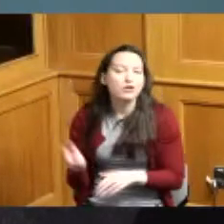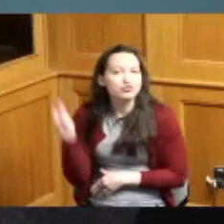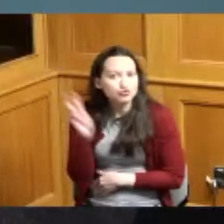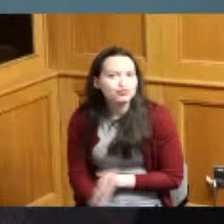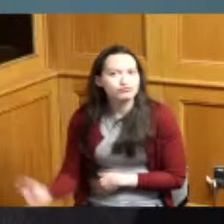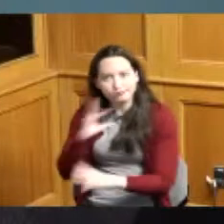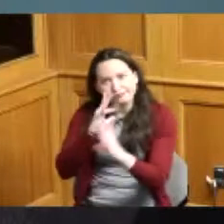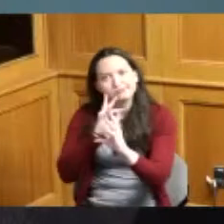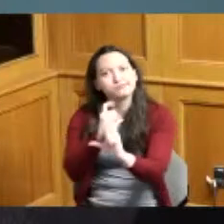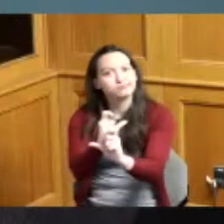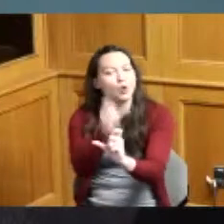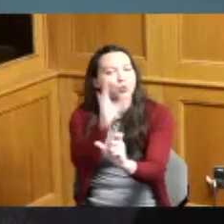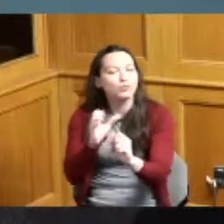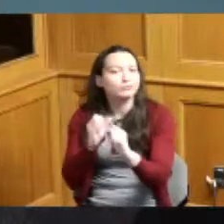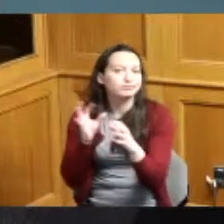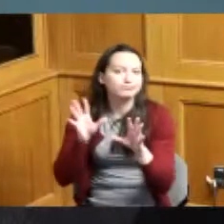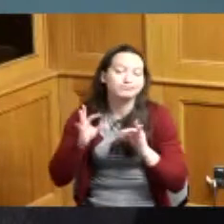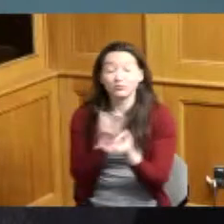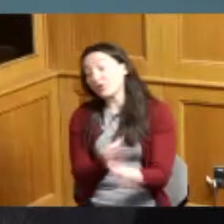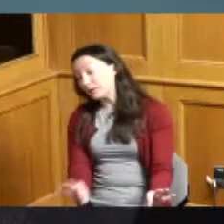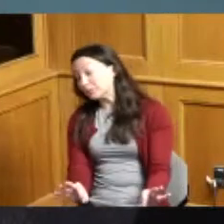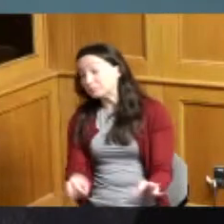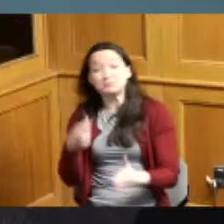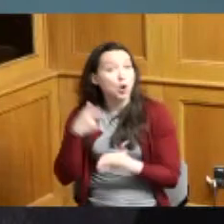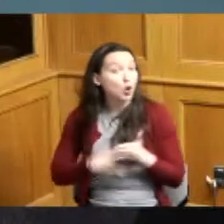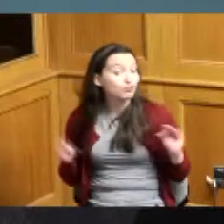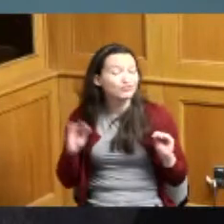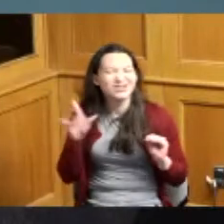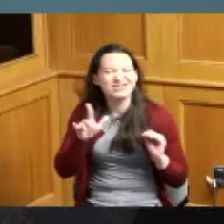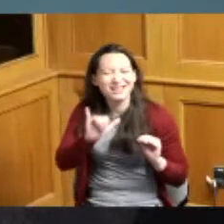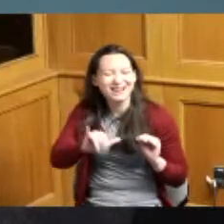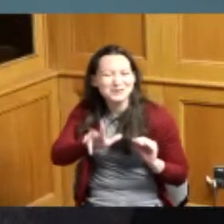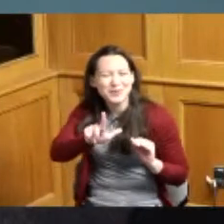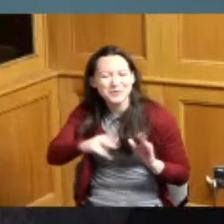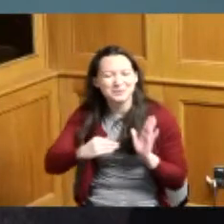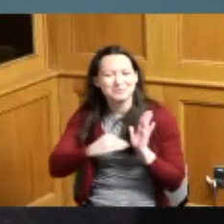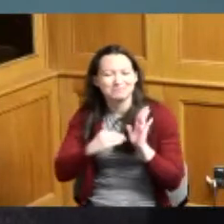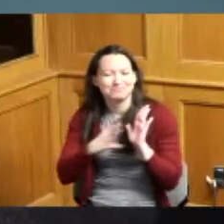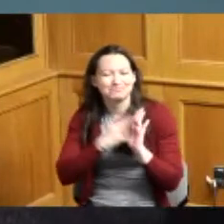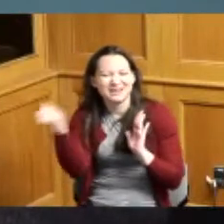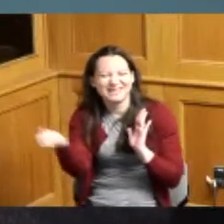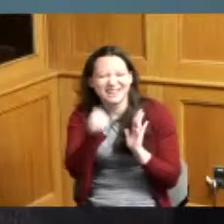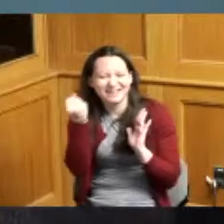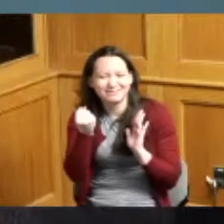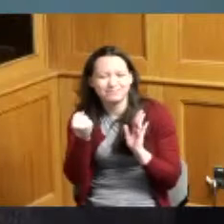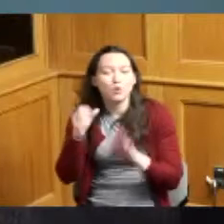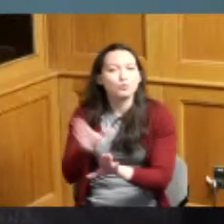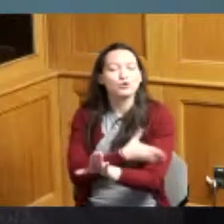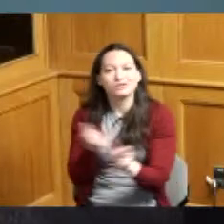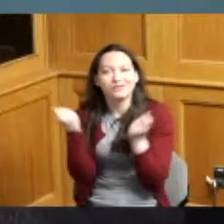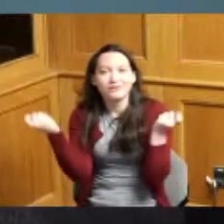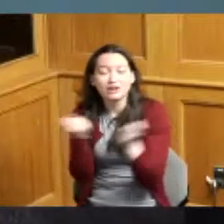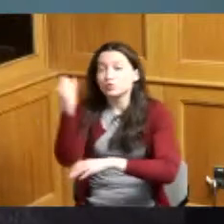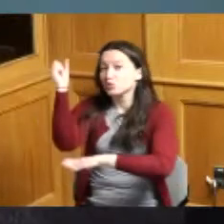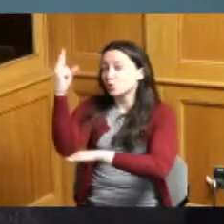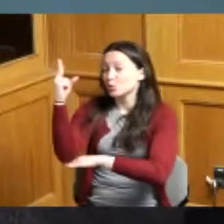attraction that will be free so again July 23rd Saturday during the music festival noon to